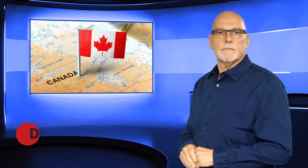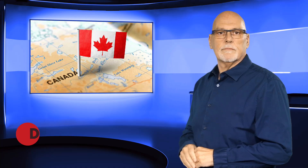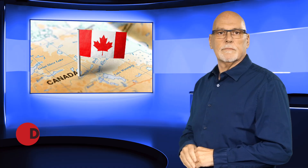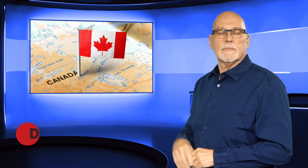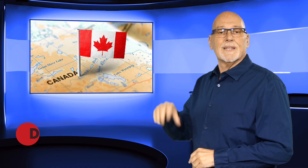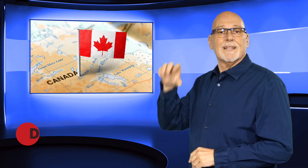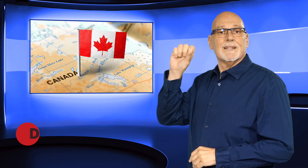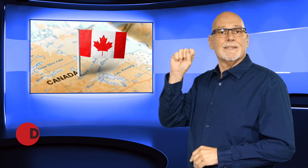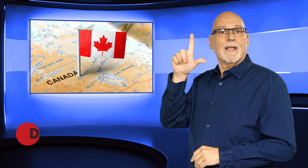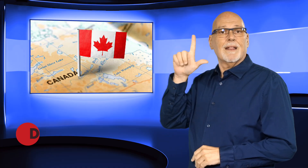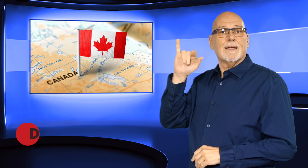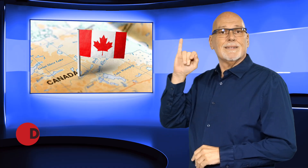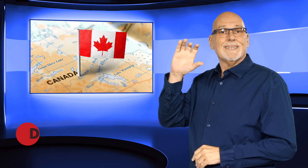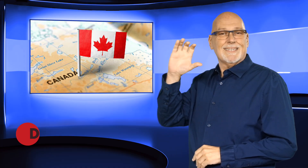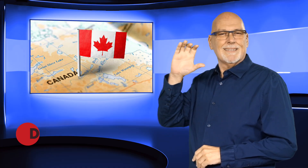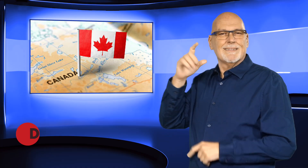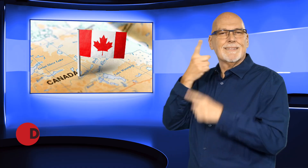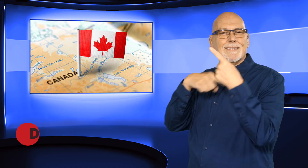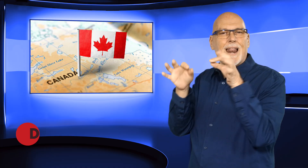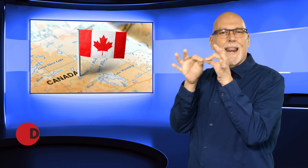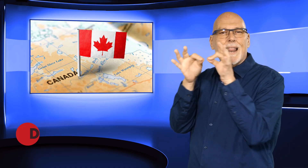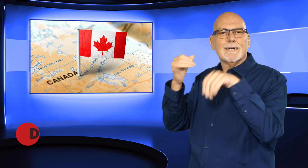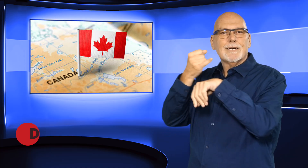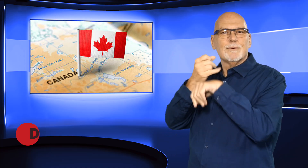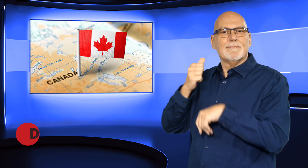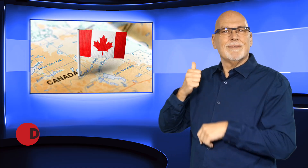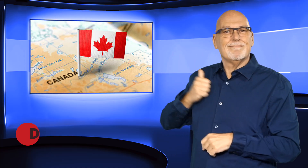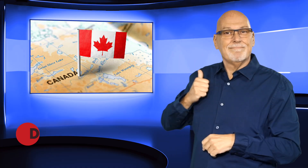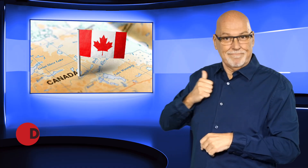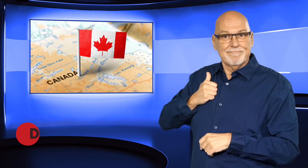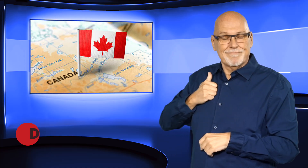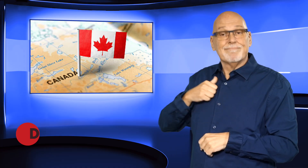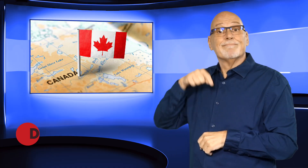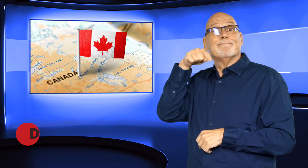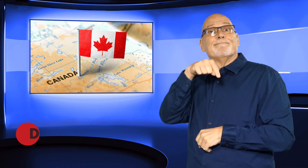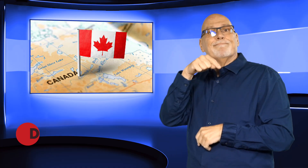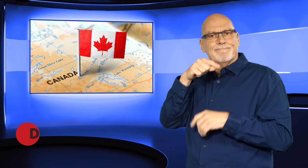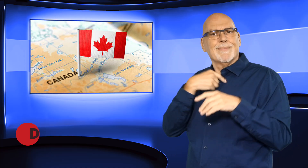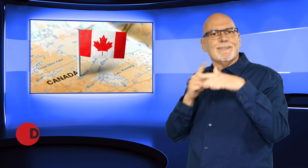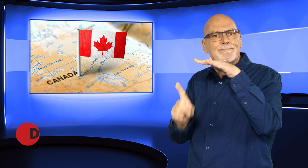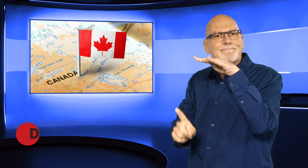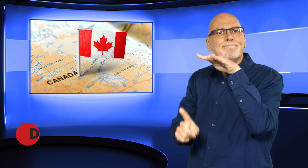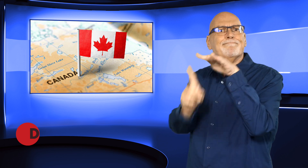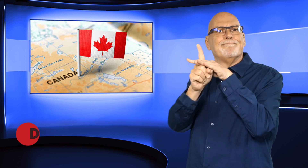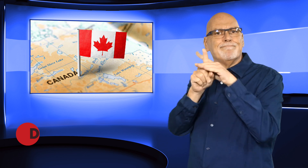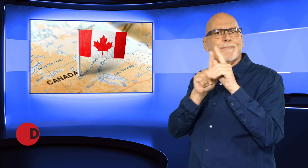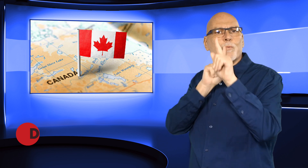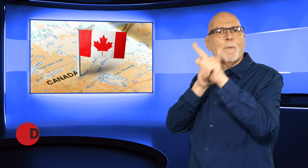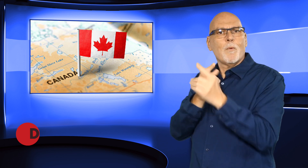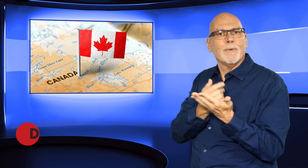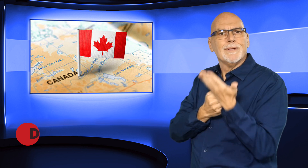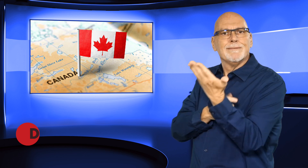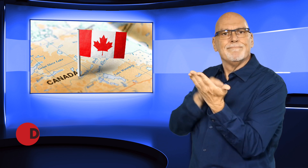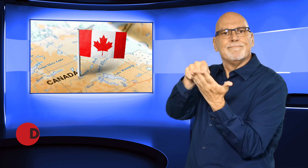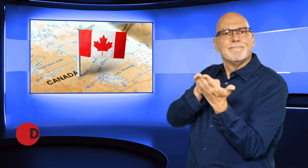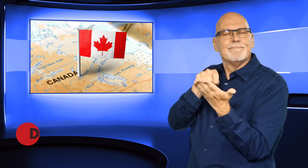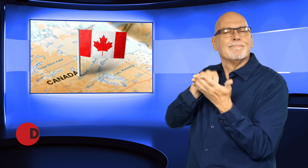[ANSELMO]: Sign Language Institute Canada (SLIC) has issued a report